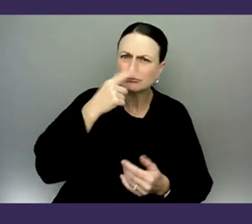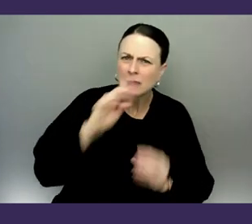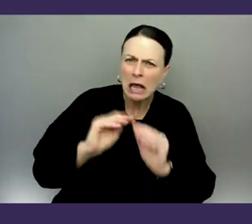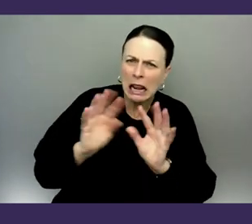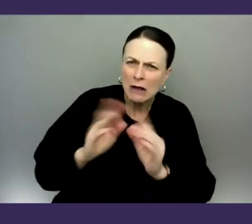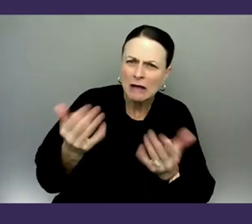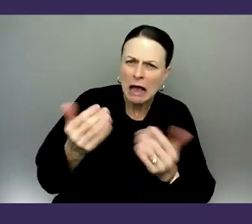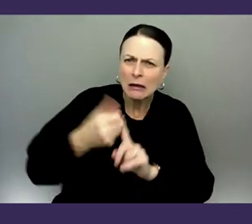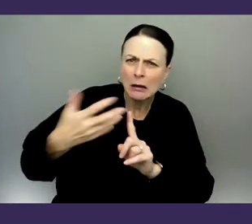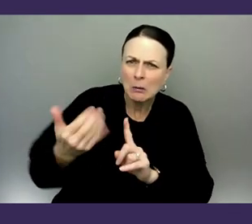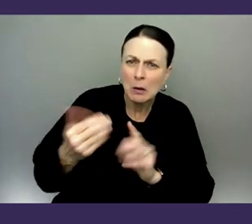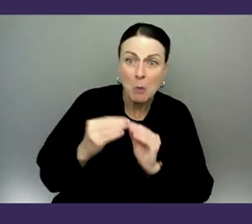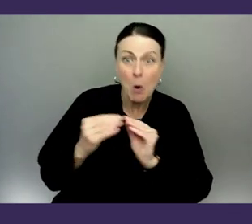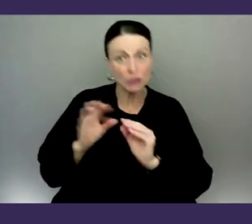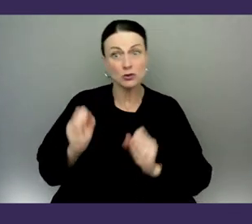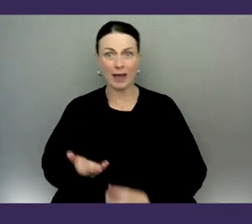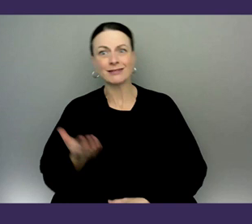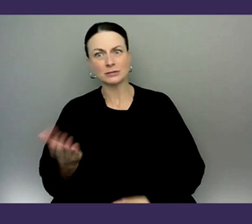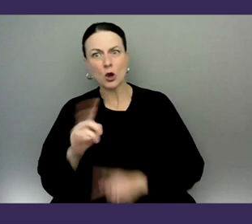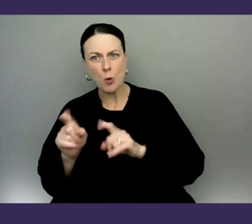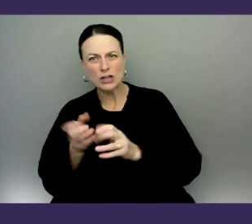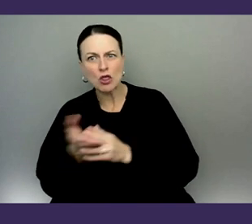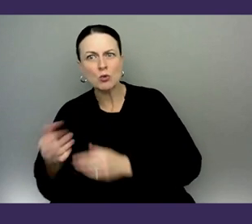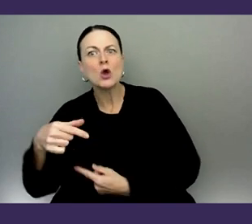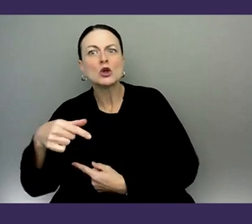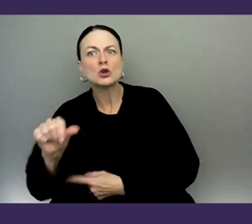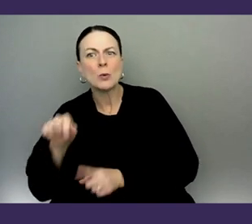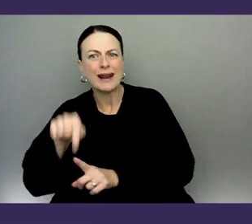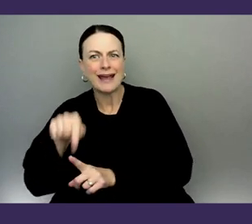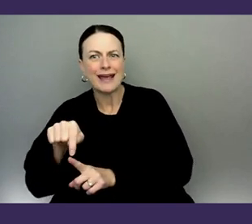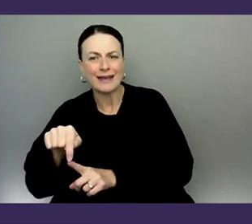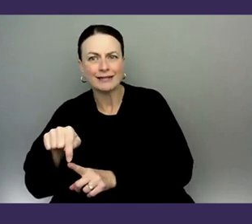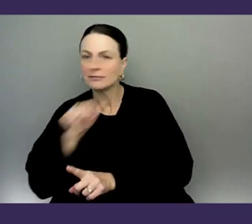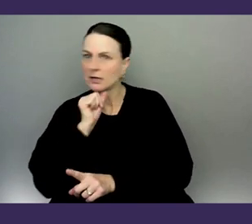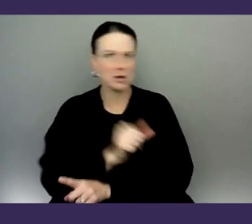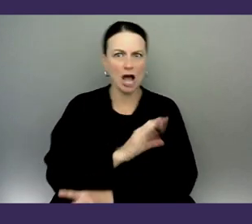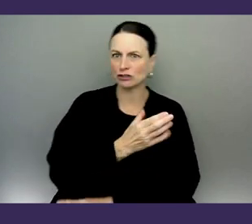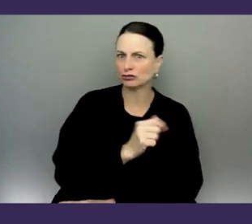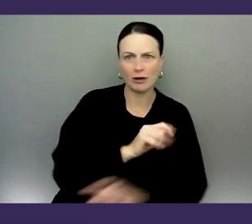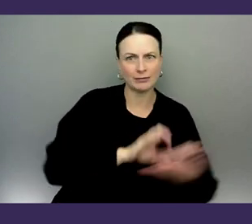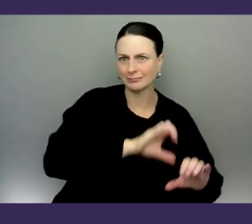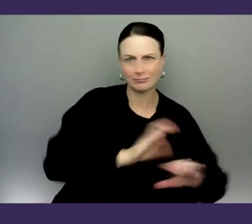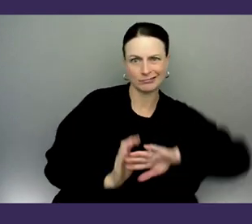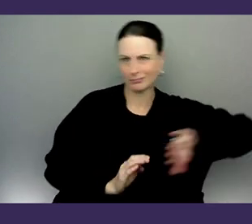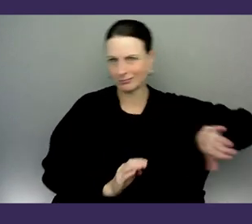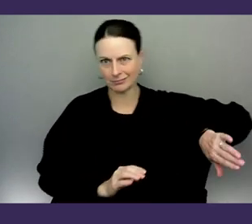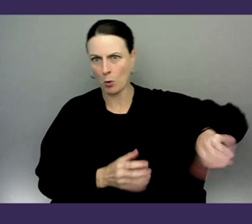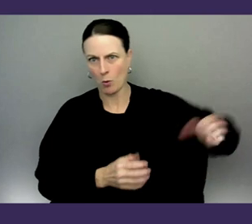you can submit a question through the Q&A function. It is likely that we won't get to answering many